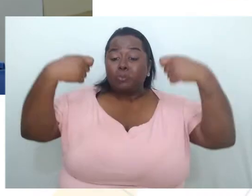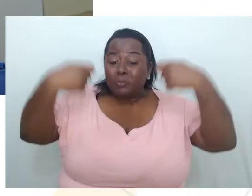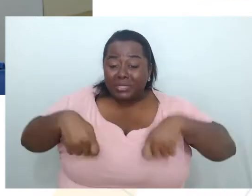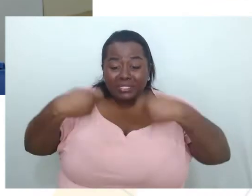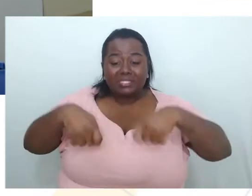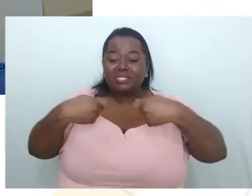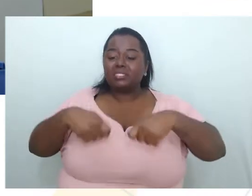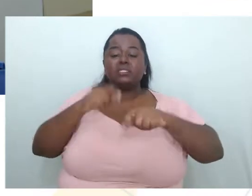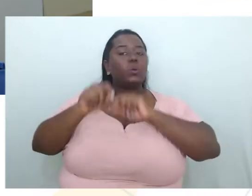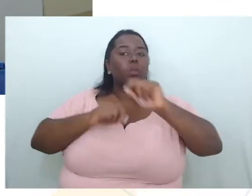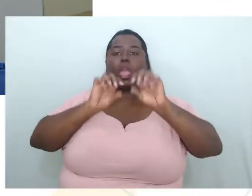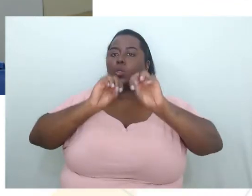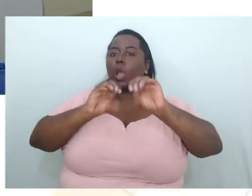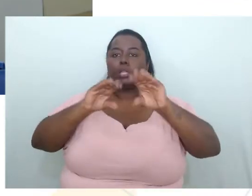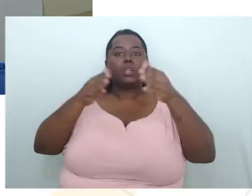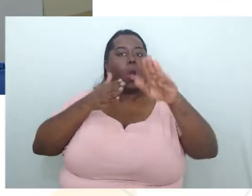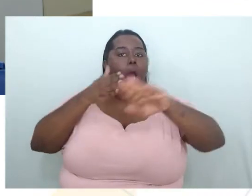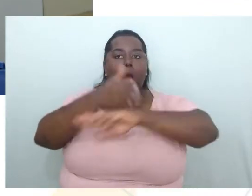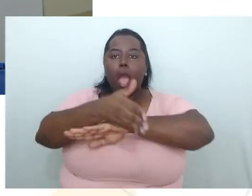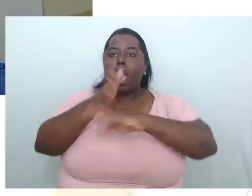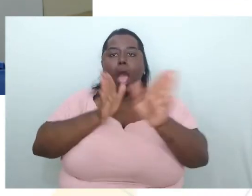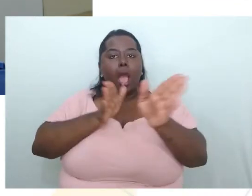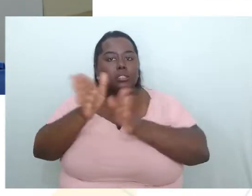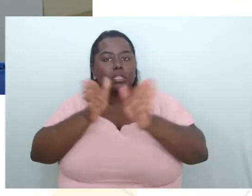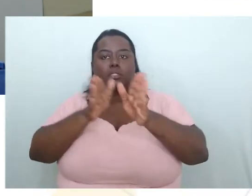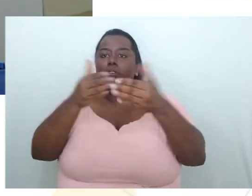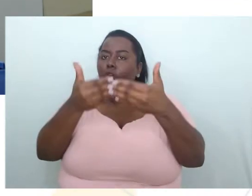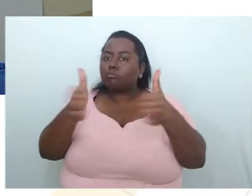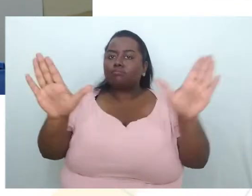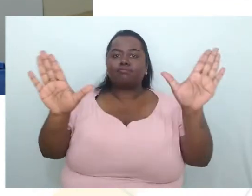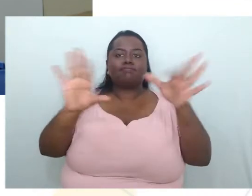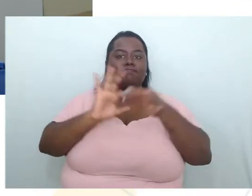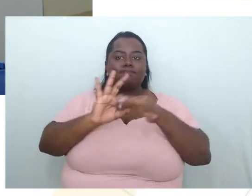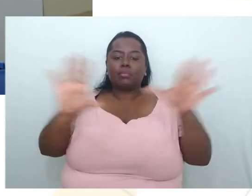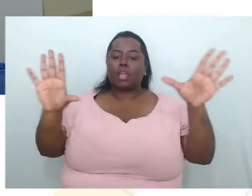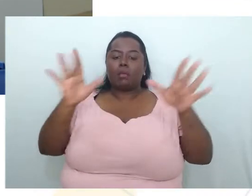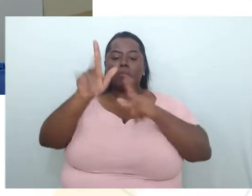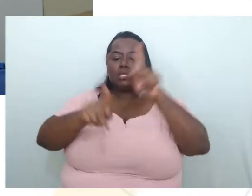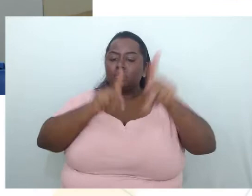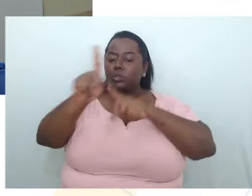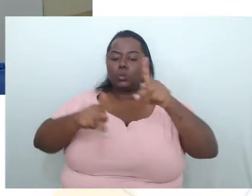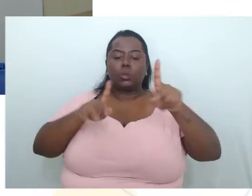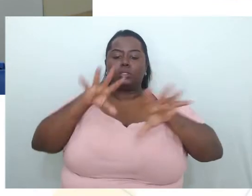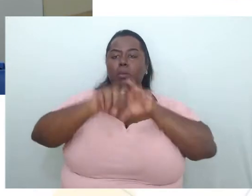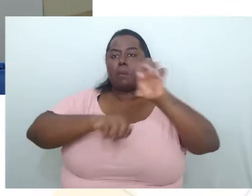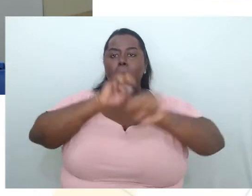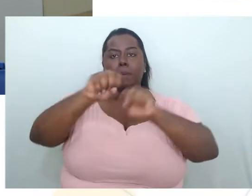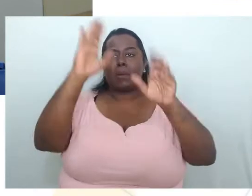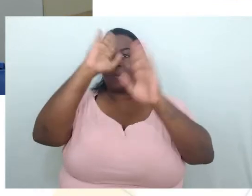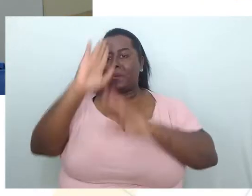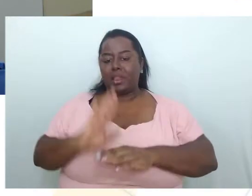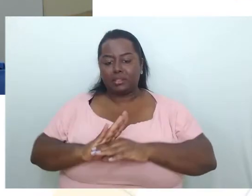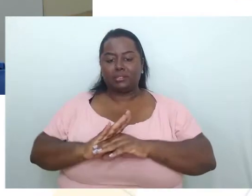make education available as broadly and widely. Many of us in this room and in my